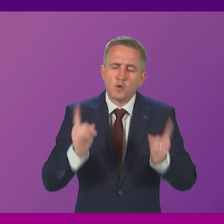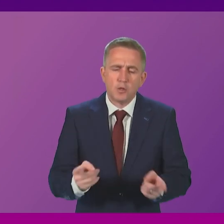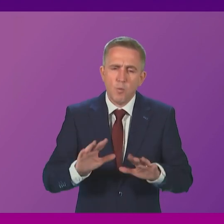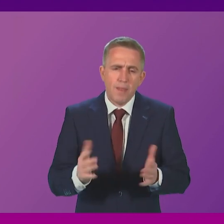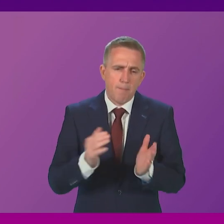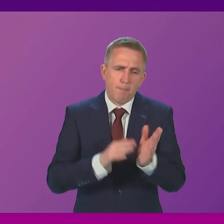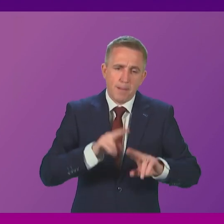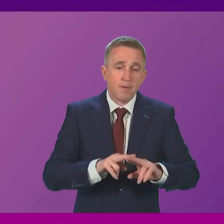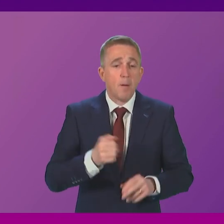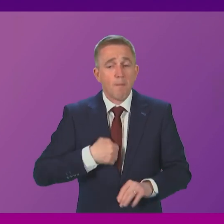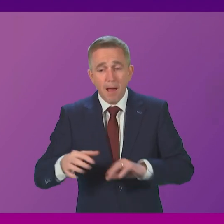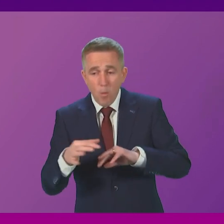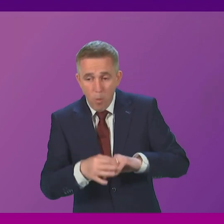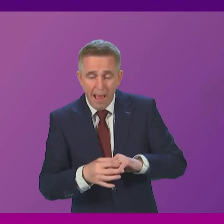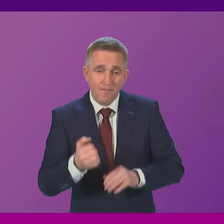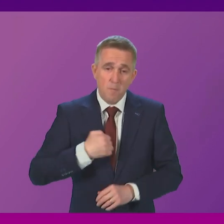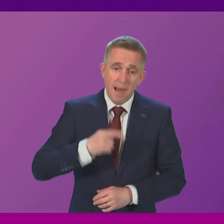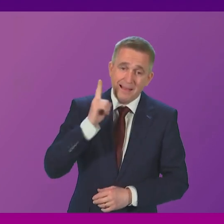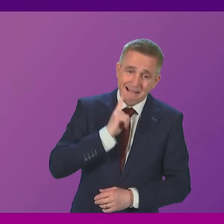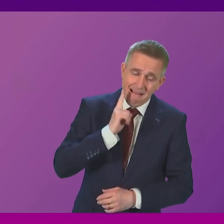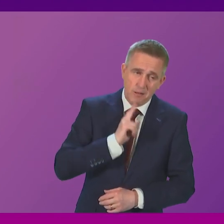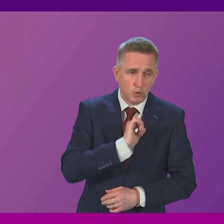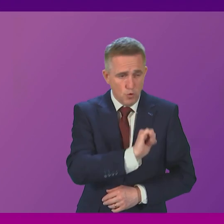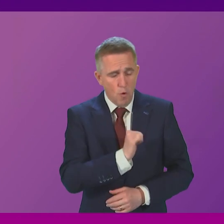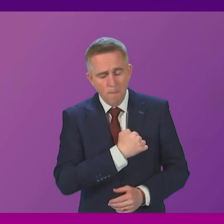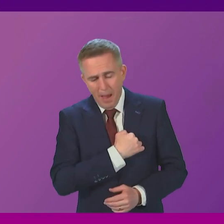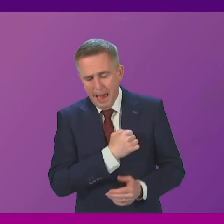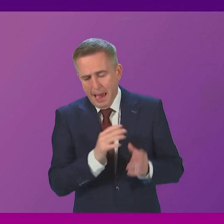To my wife and my girls, you are my everything, and being First Minister will not change that.